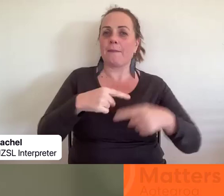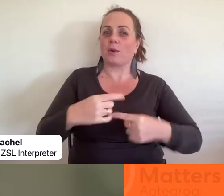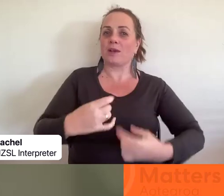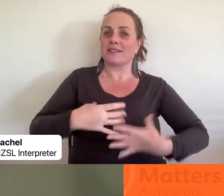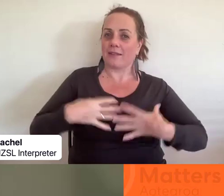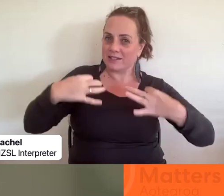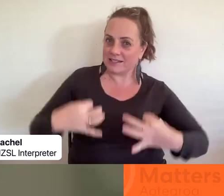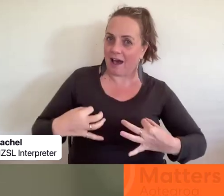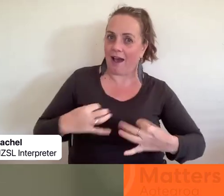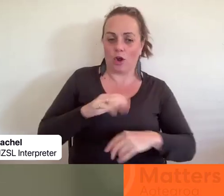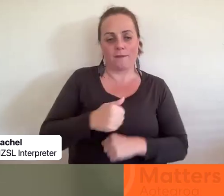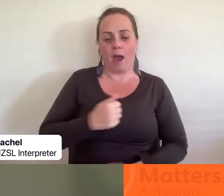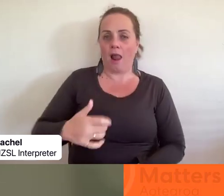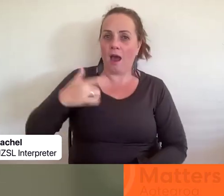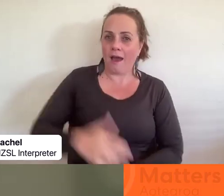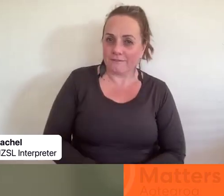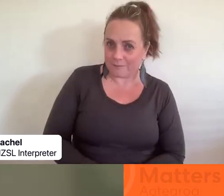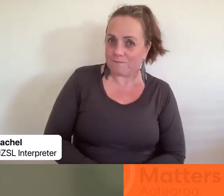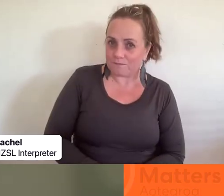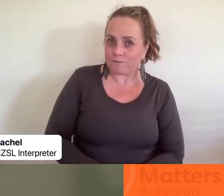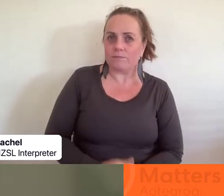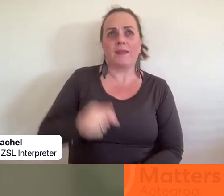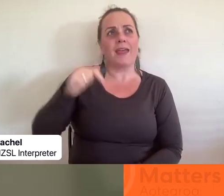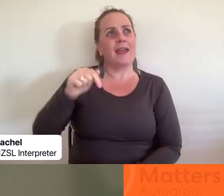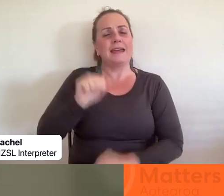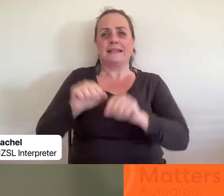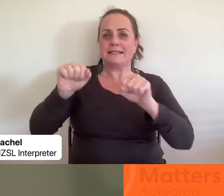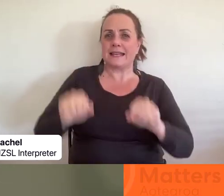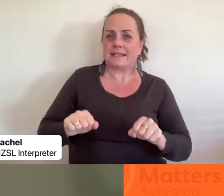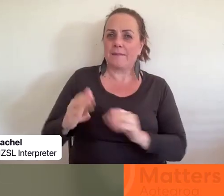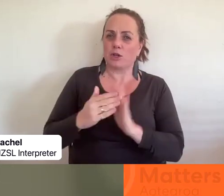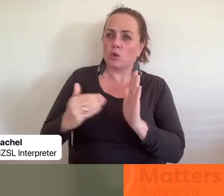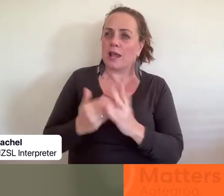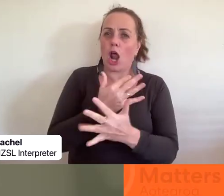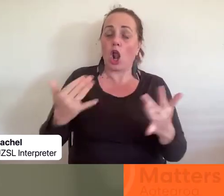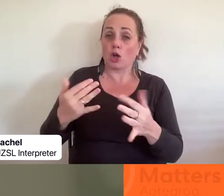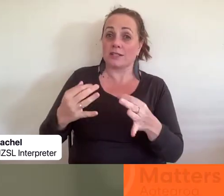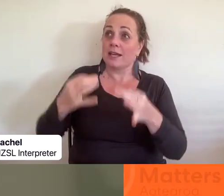the greatest weaknesses in our democratic system is that many decisions affecting disabled are